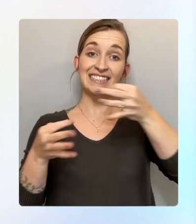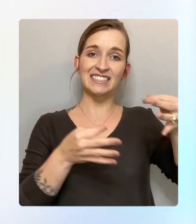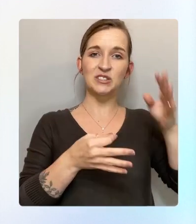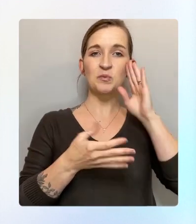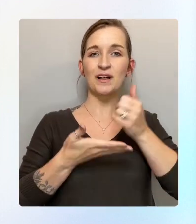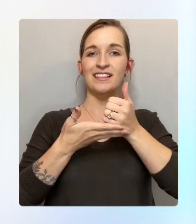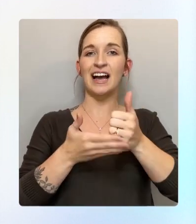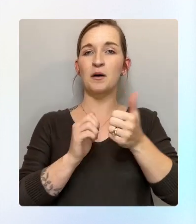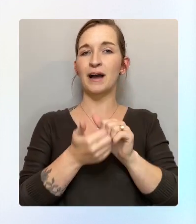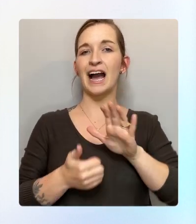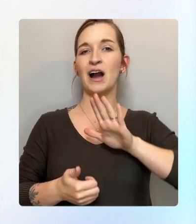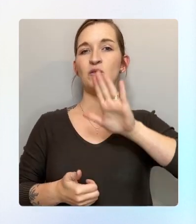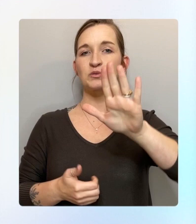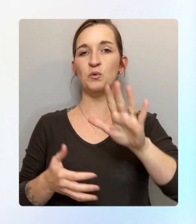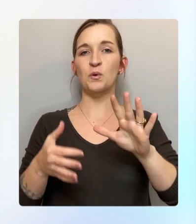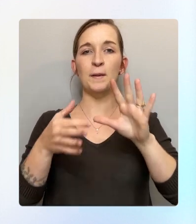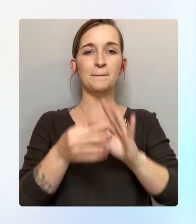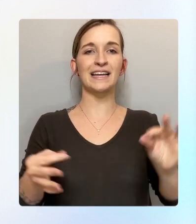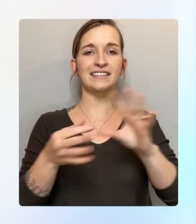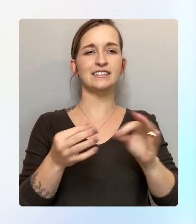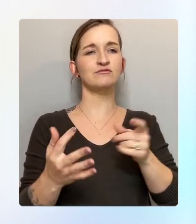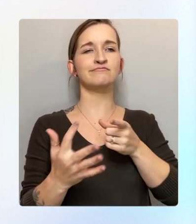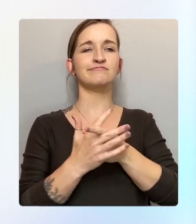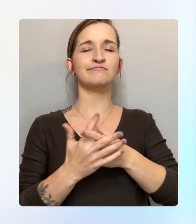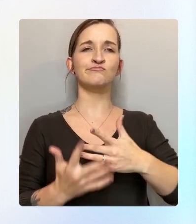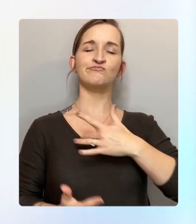how your message resonates with your target audience.